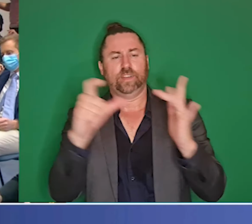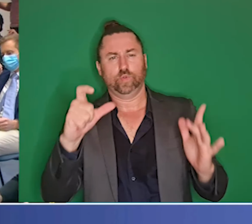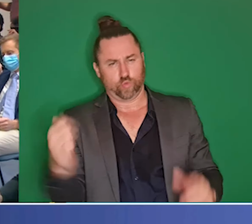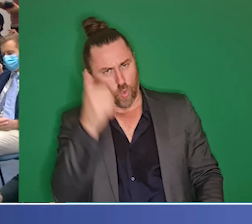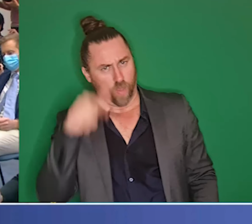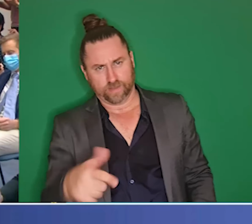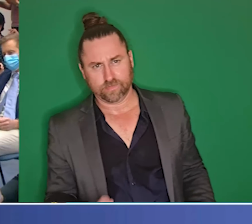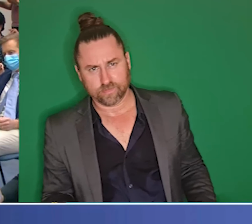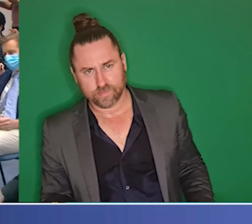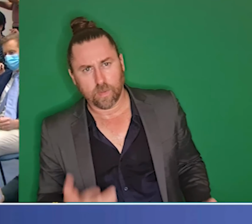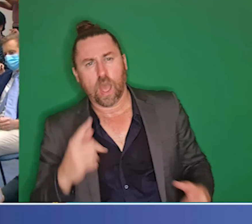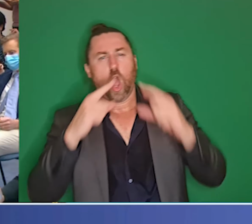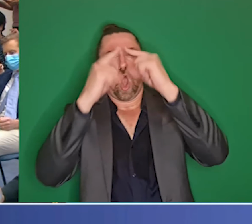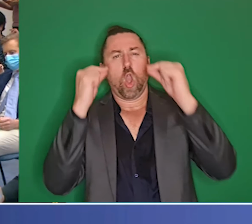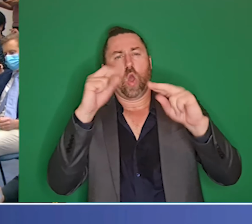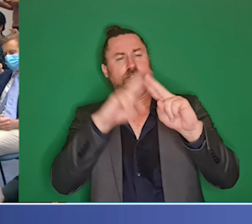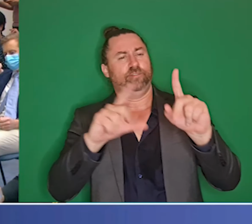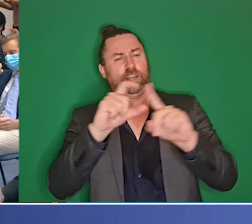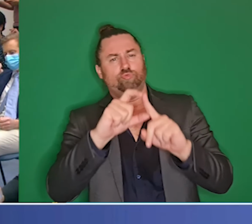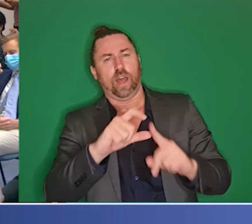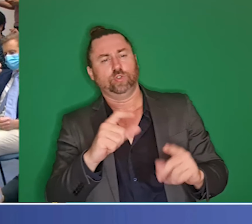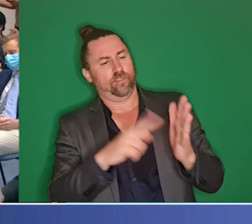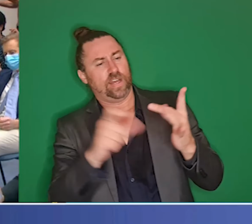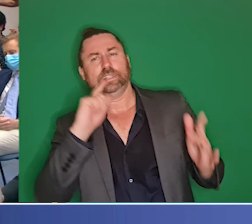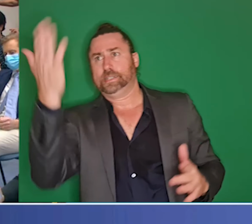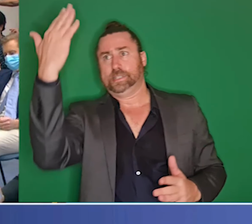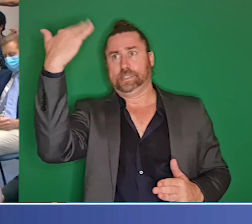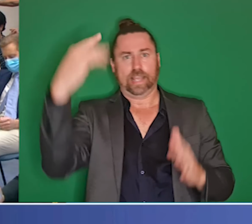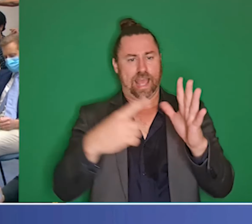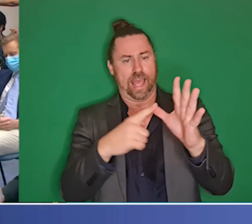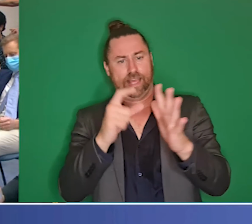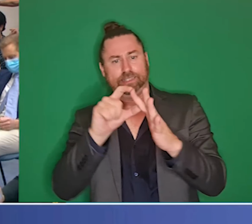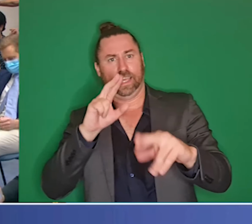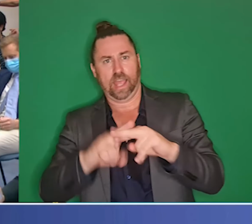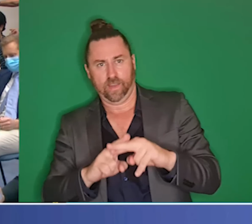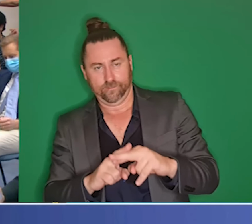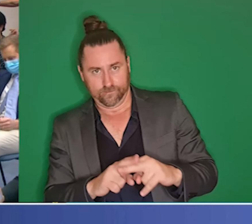So, if they're now saying the Defence Force is needed, I think they're aware that the private system also has that capacity.